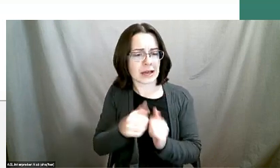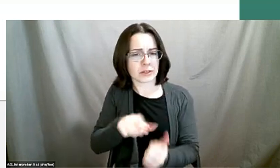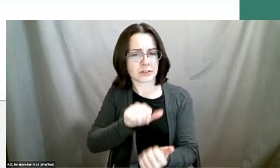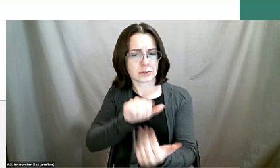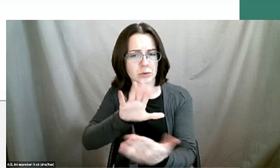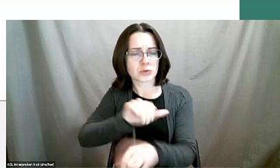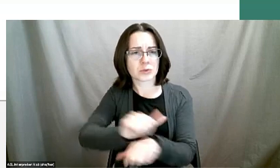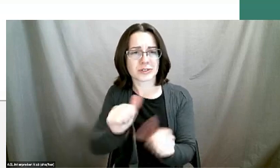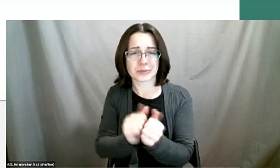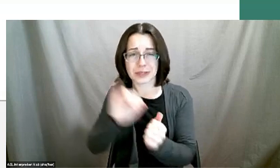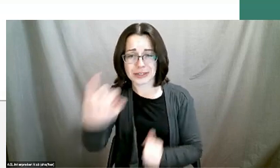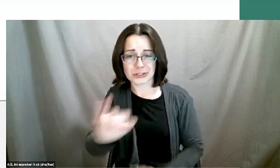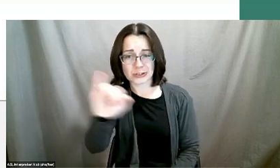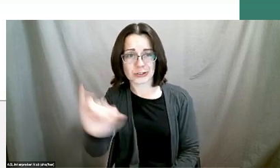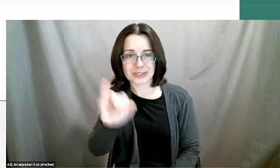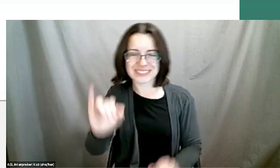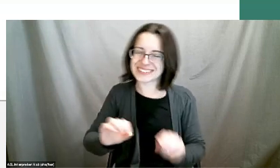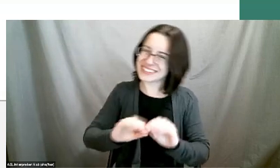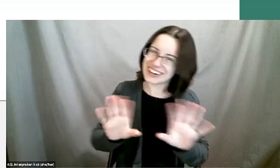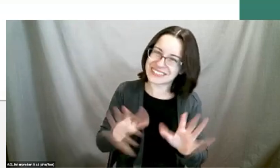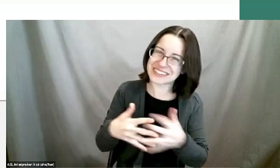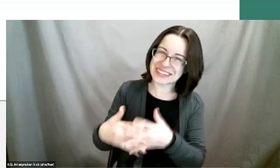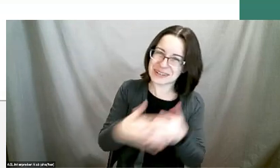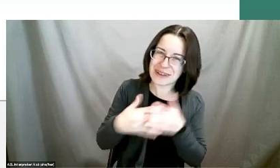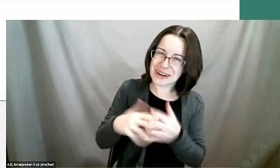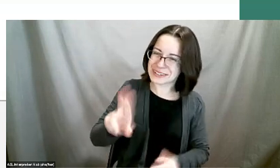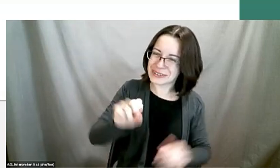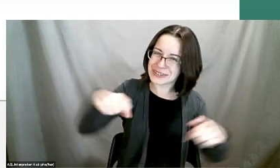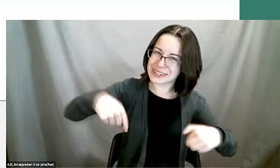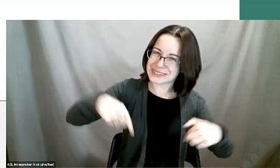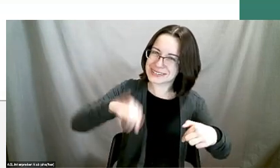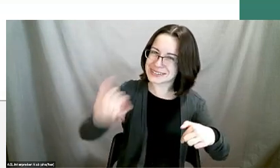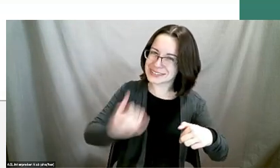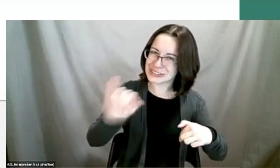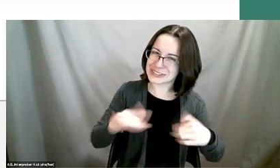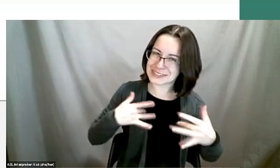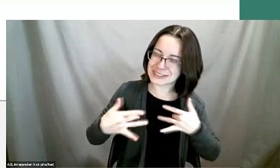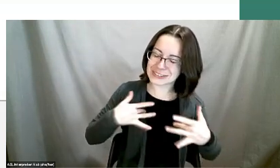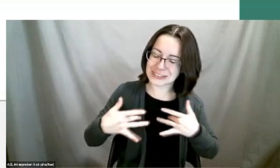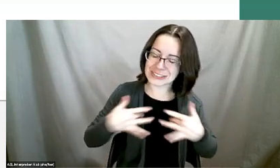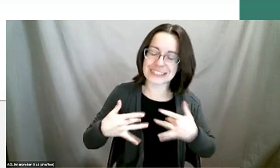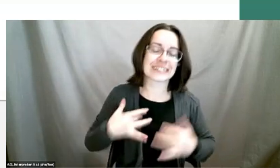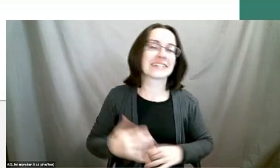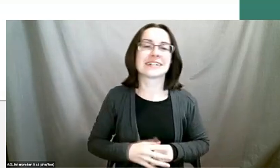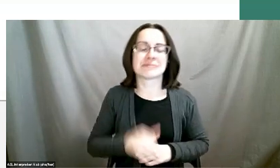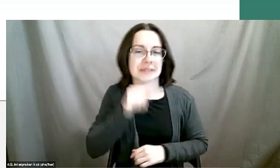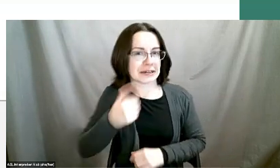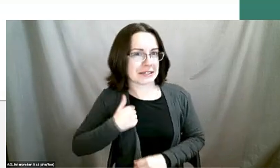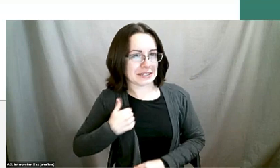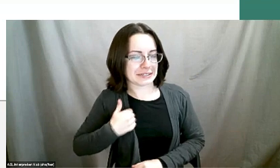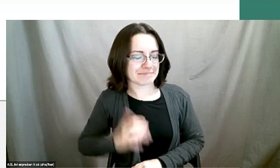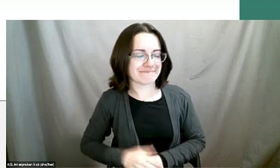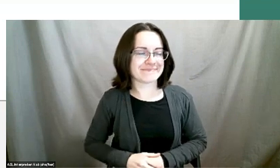This is clearly an American. For an American setting. I'm not Canadian. E.g. if the patient